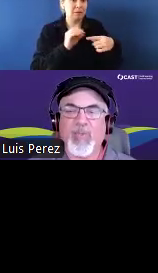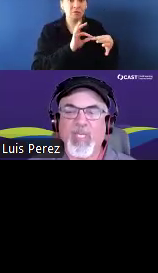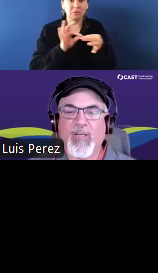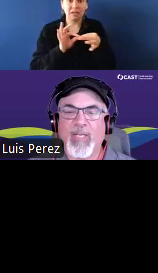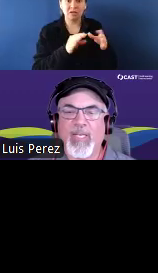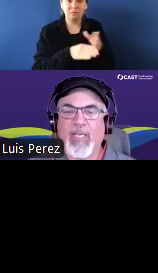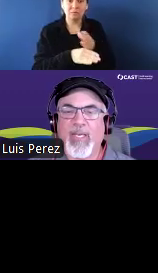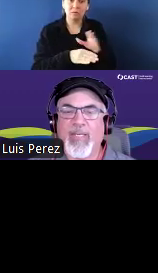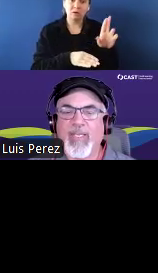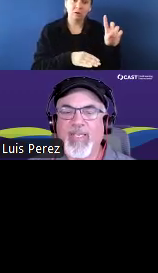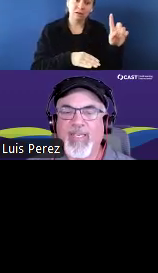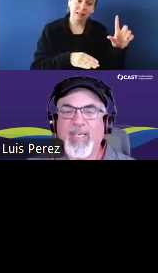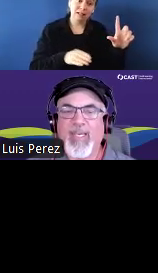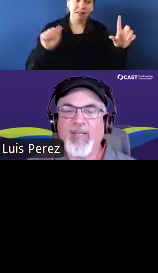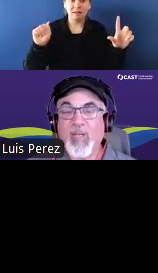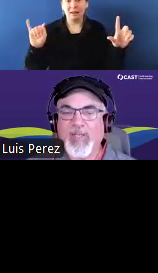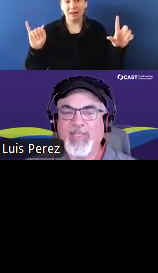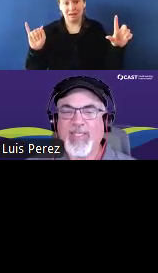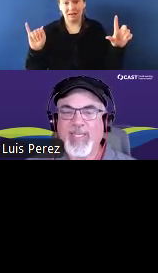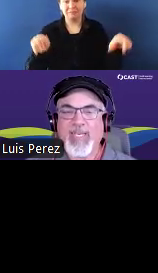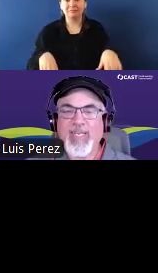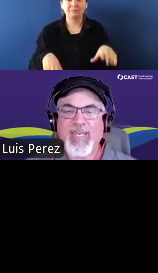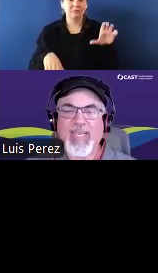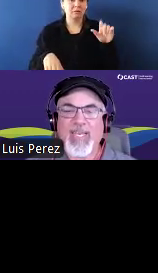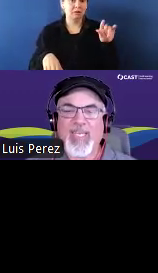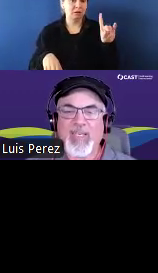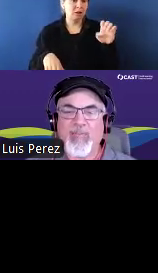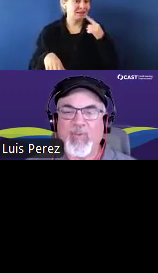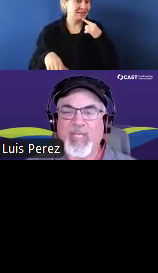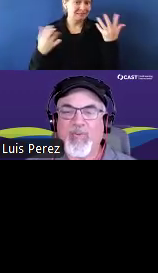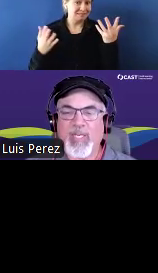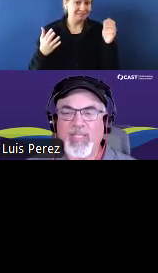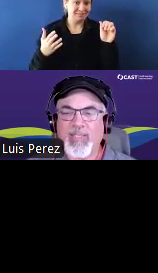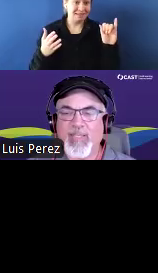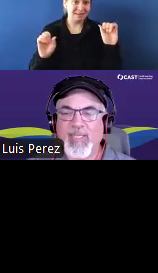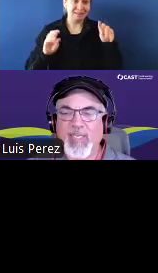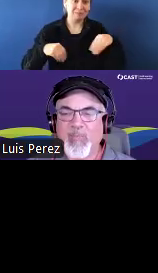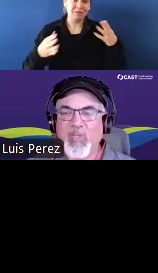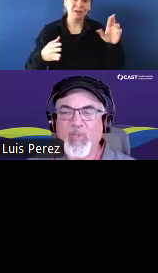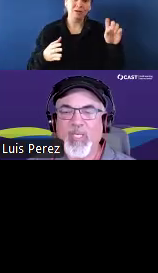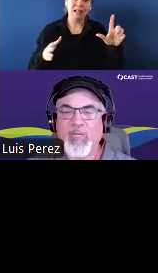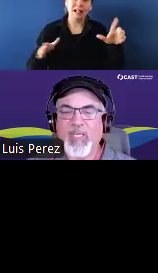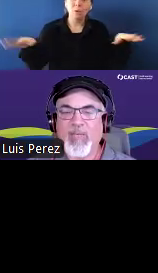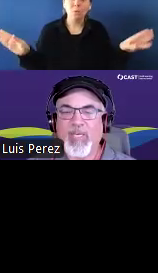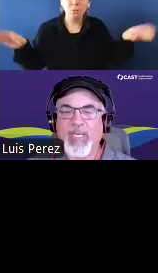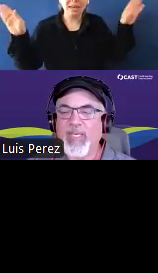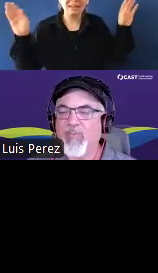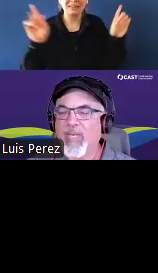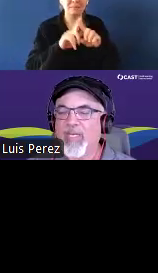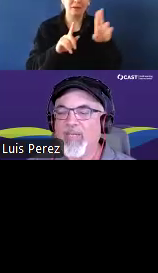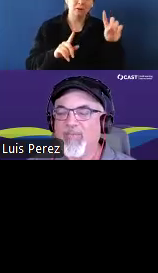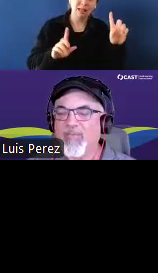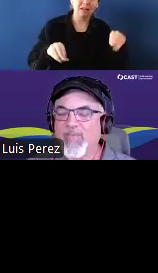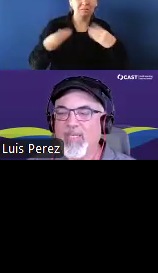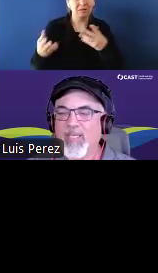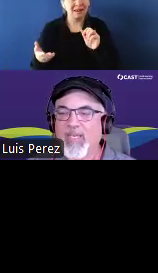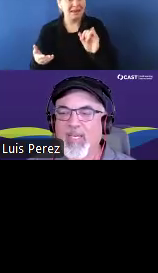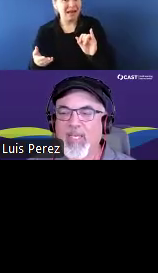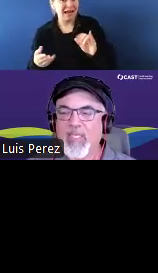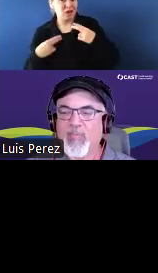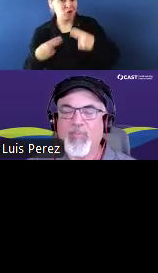UDL and AI. And Claude said that, "AI can give UDL wings, but UDL can give AI humanity." And I deeply